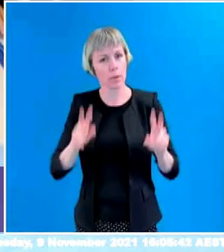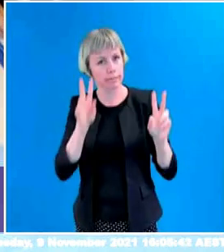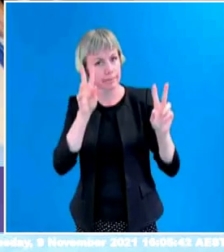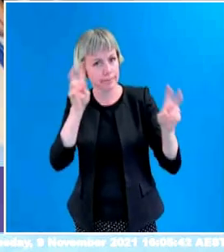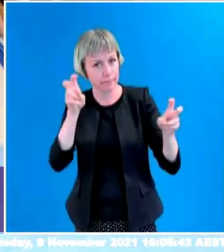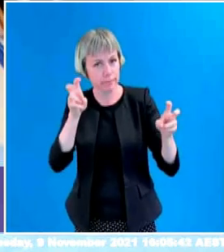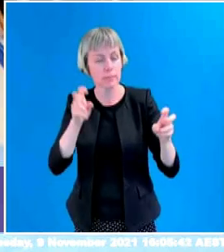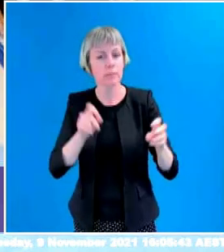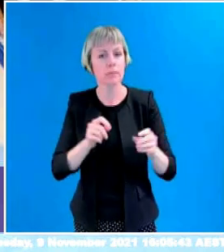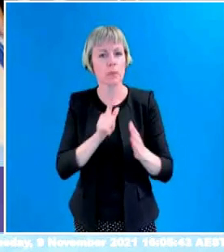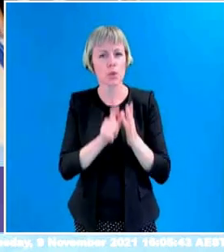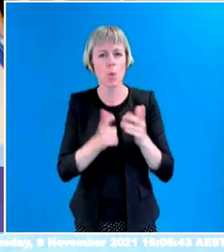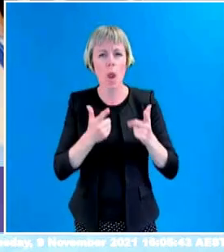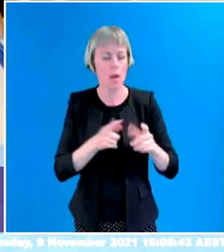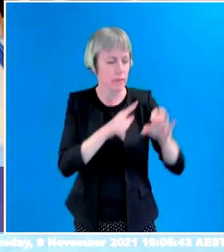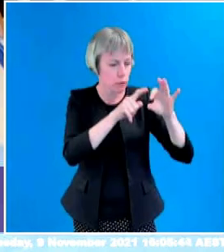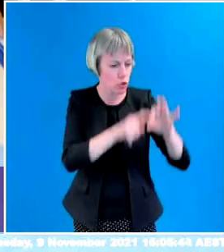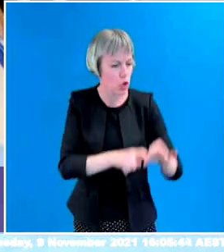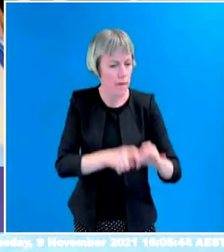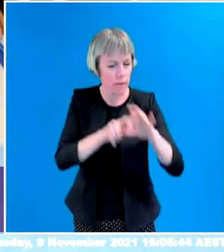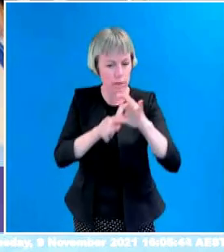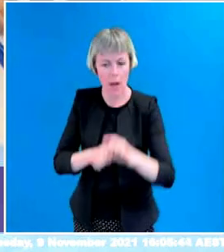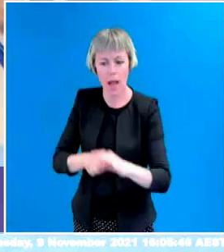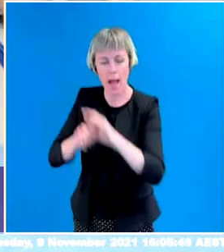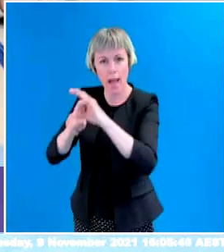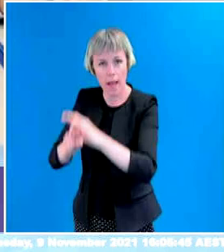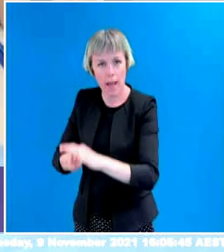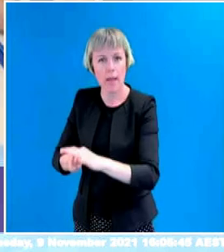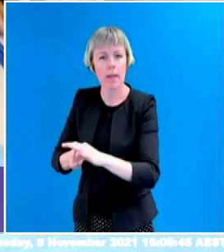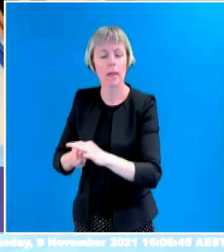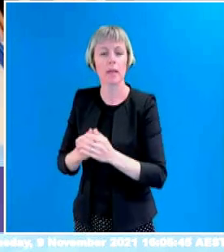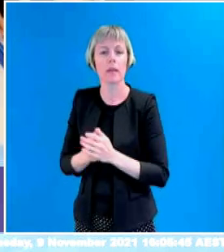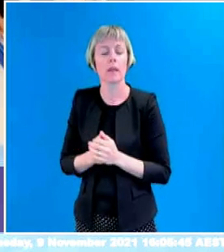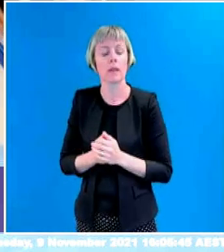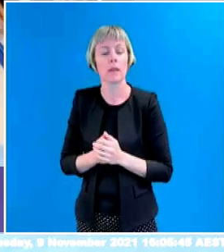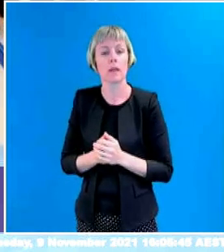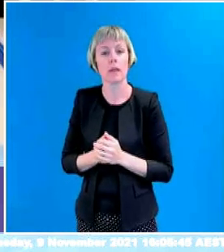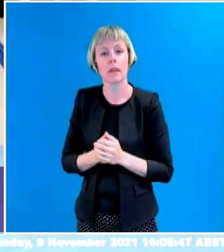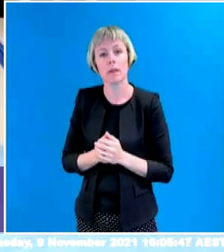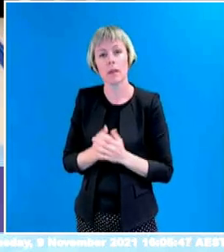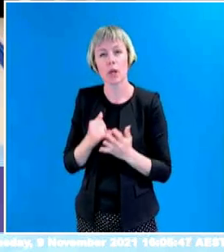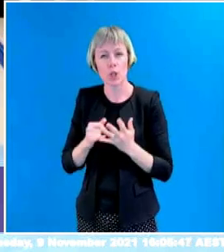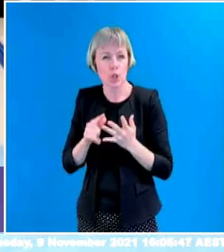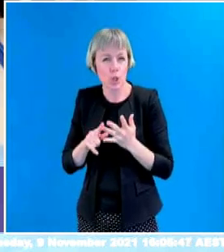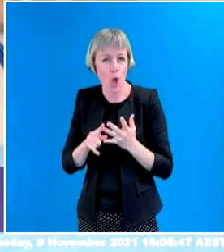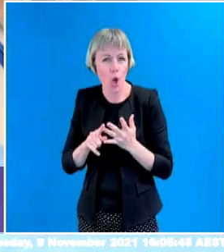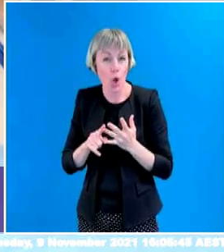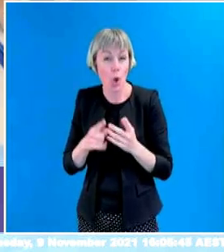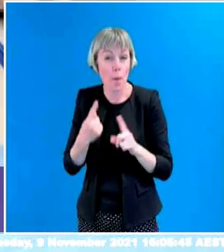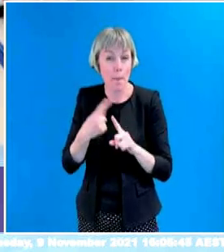of the process of reviewing people's plans to identify what outcomes they are